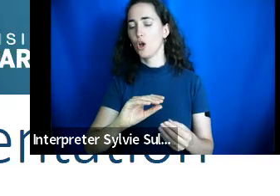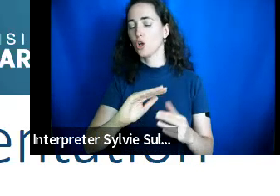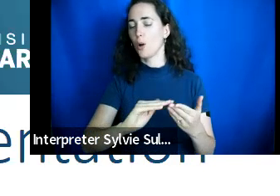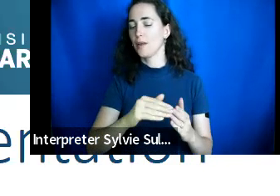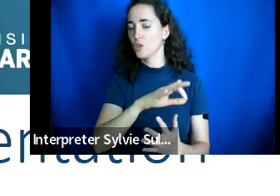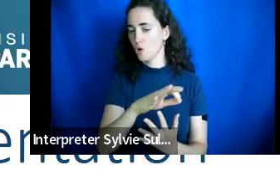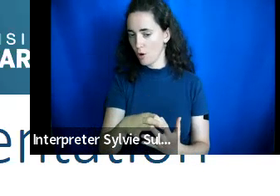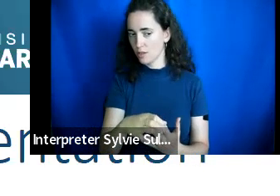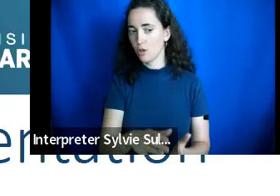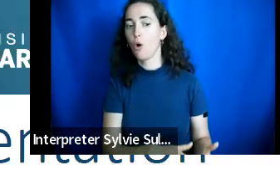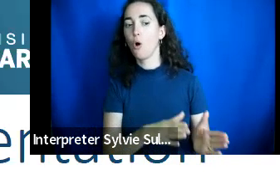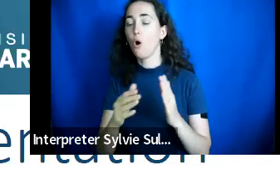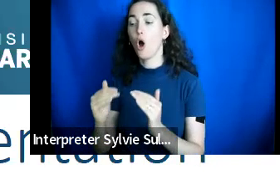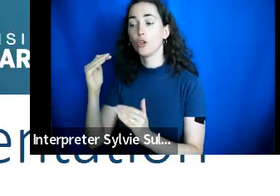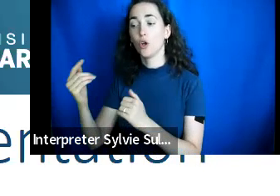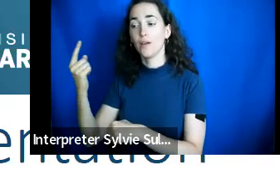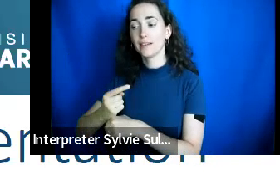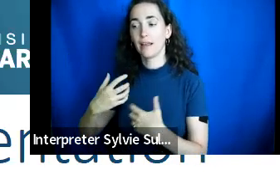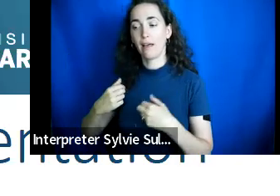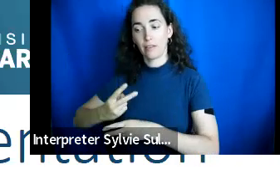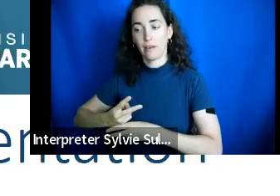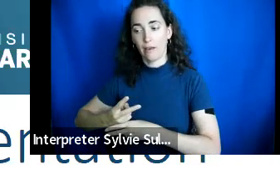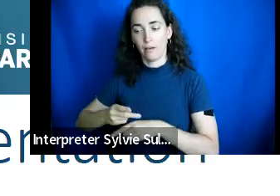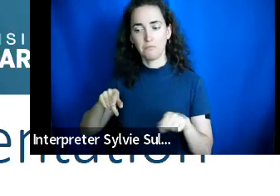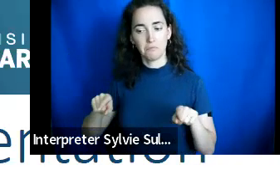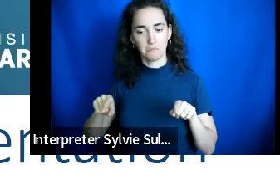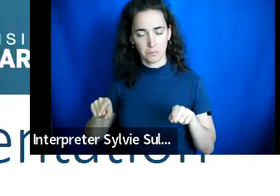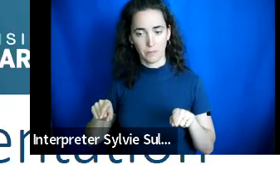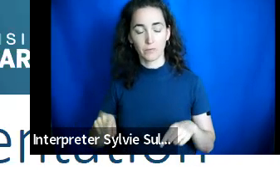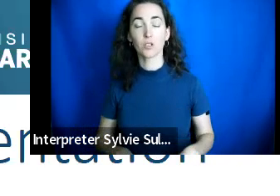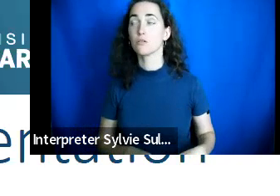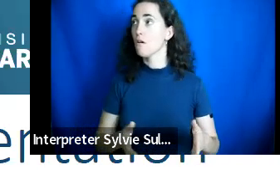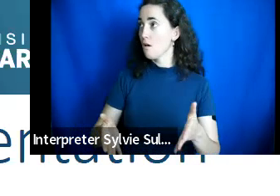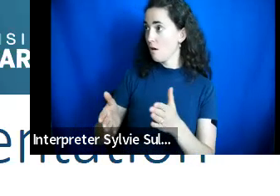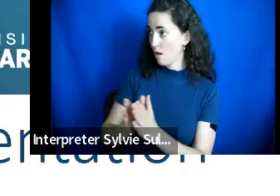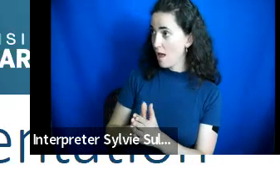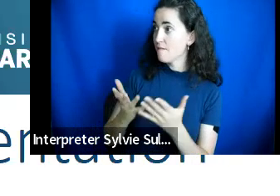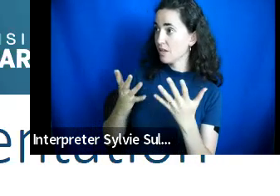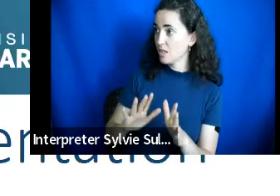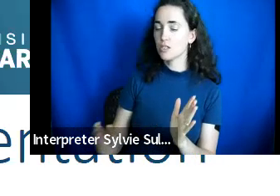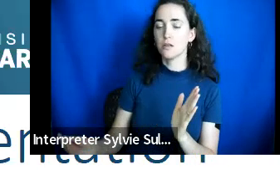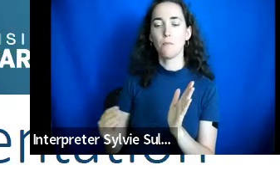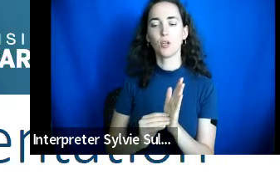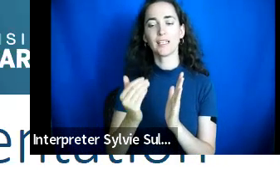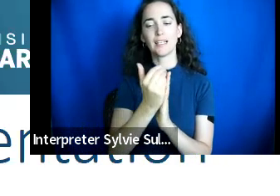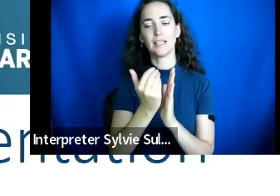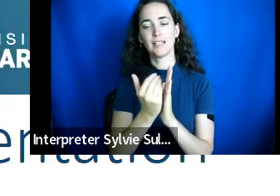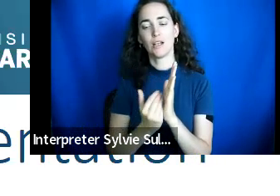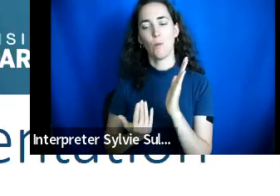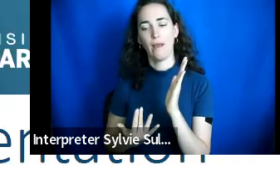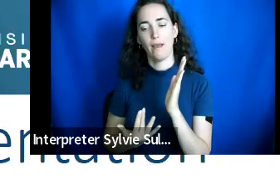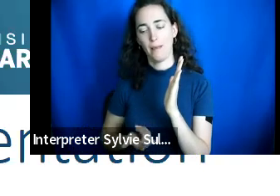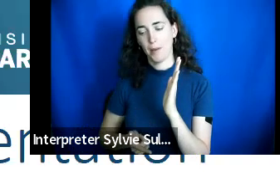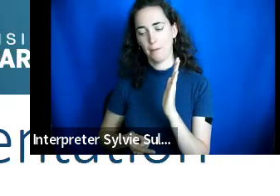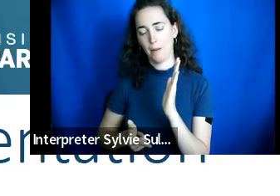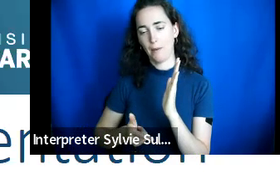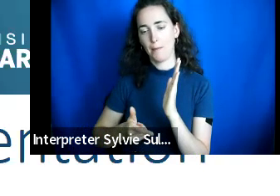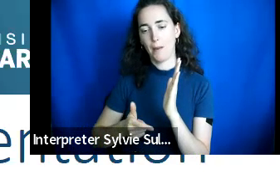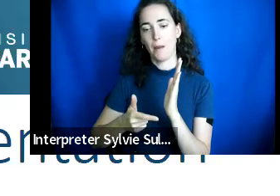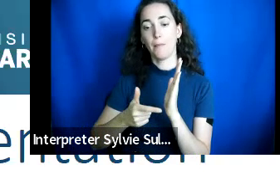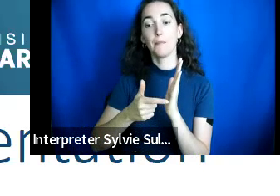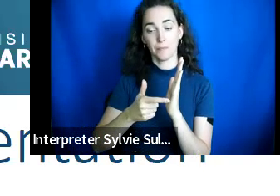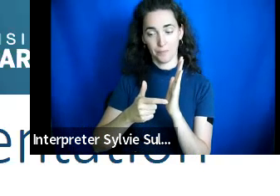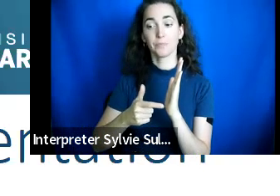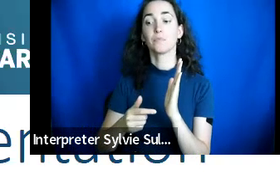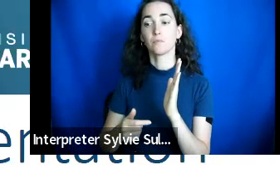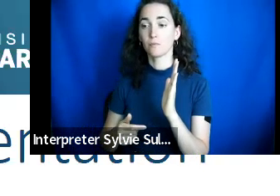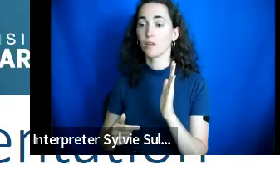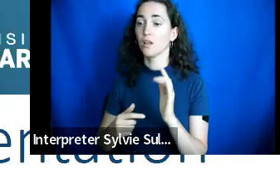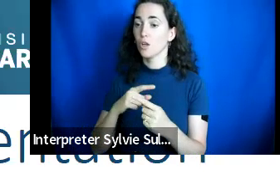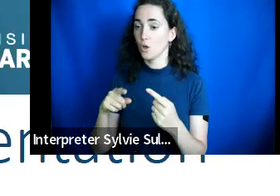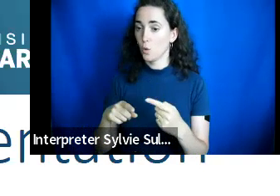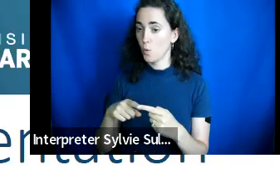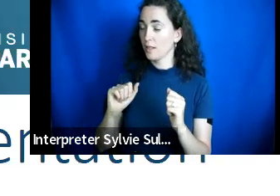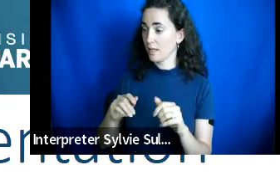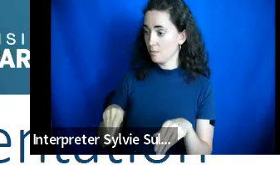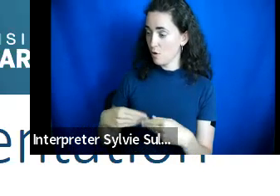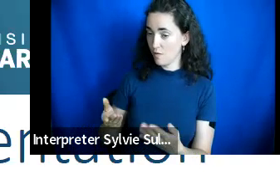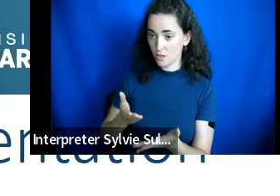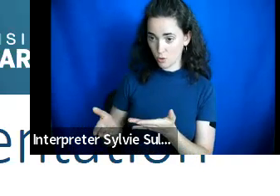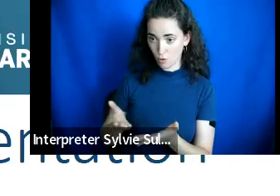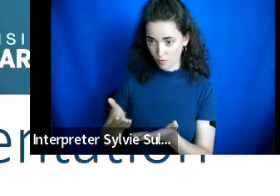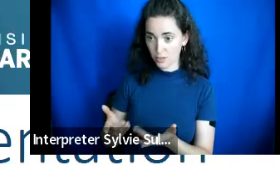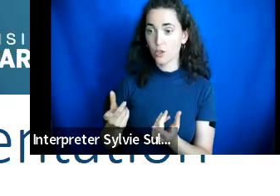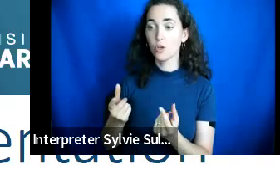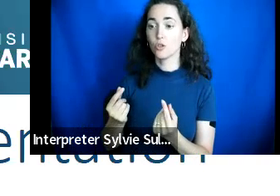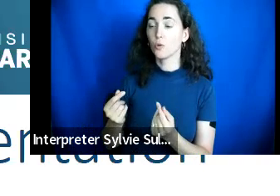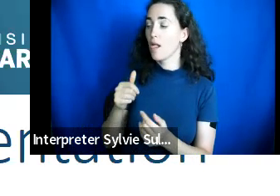Health care waivers once that request is put in place it's it's actually on a waiting list, and then that when the waiting list opens up to to be able to offer that individual services they get an offer that's